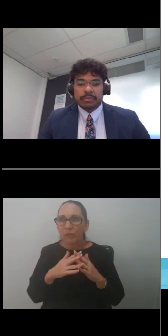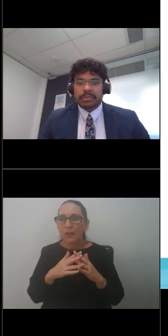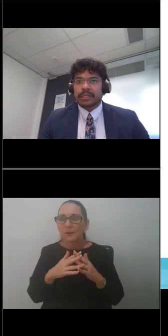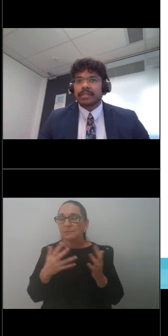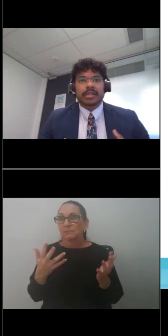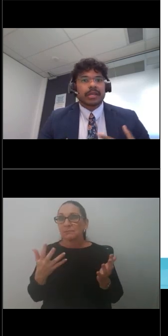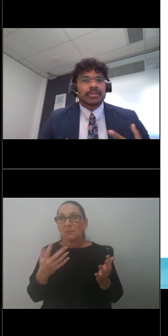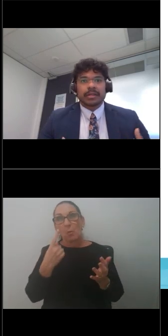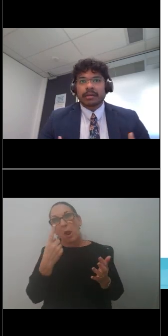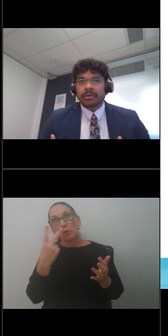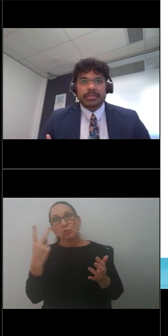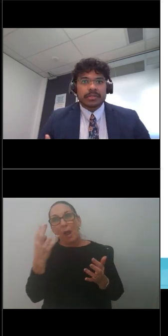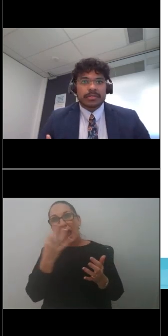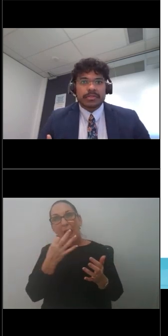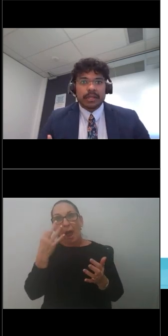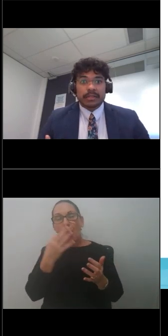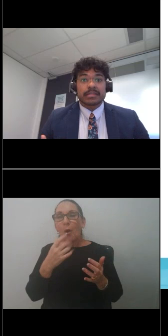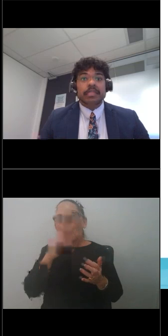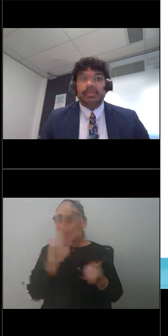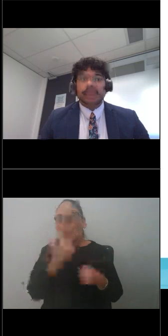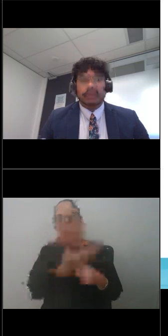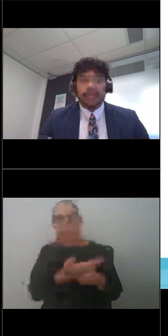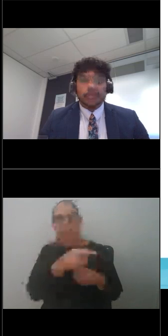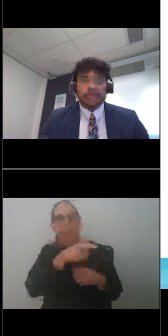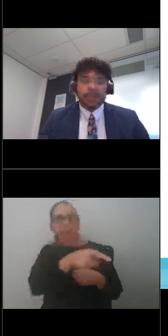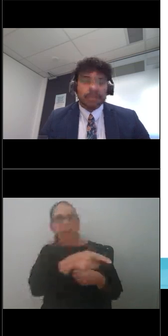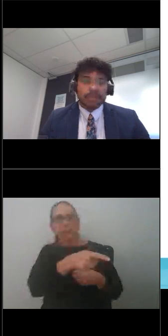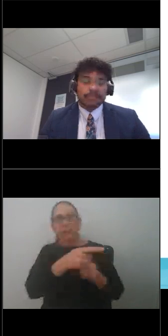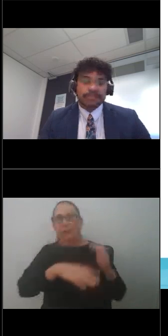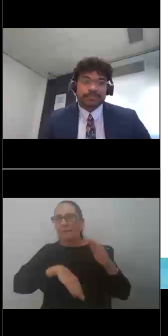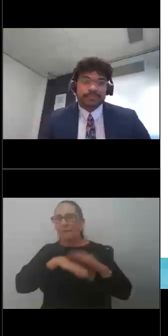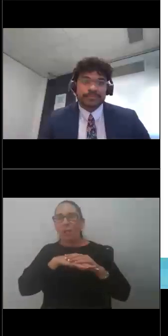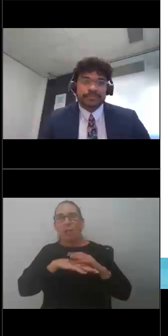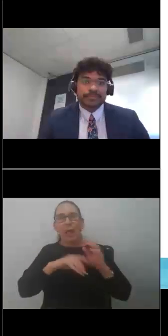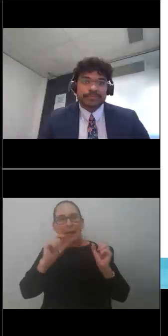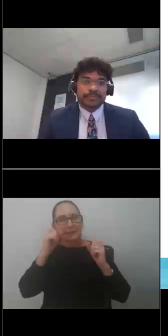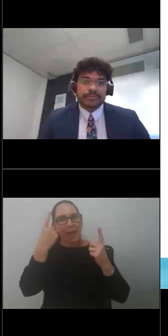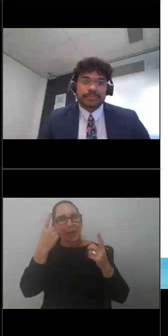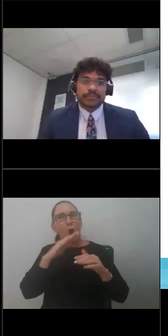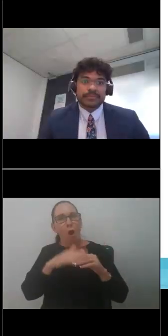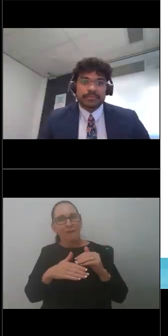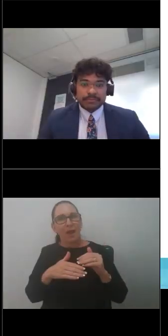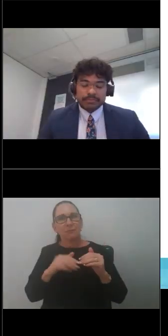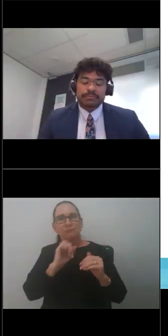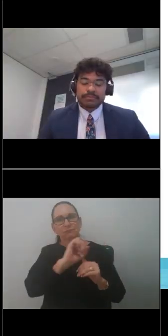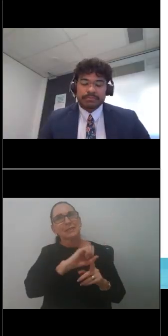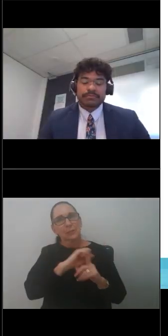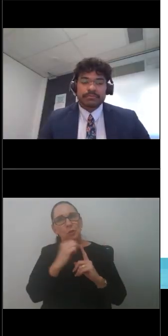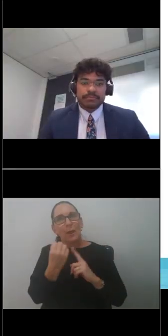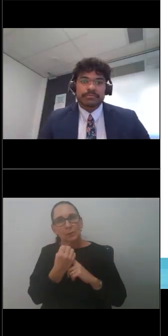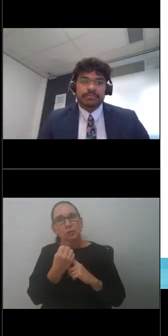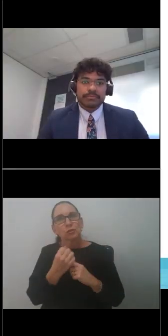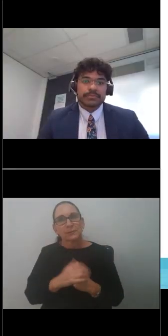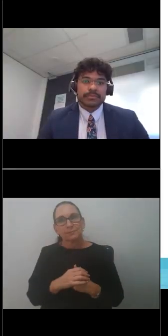completely change a young person's understanding of their situation yeah and I think that's it I